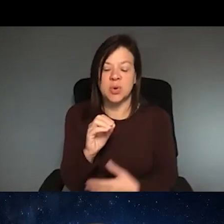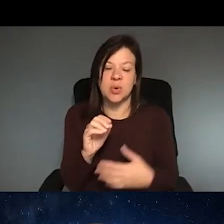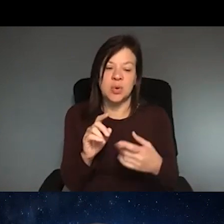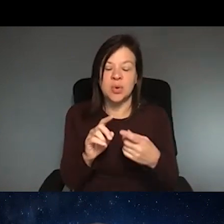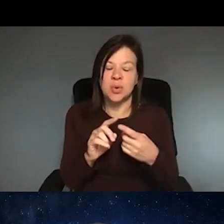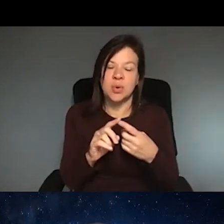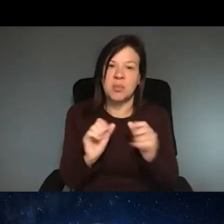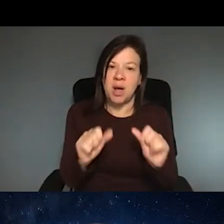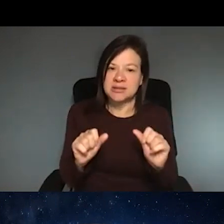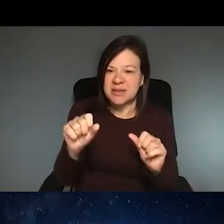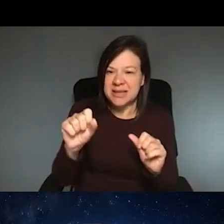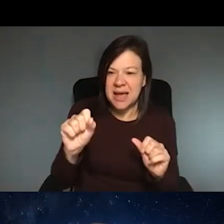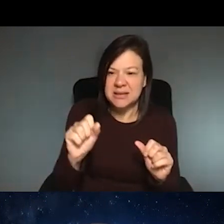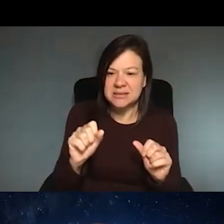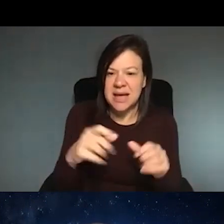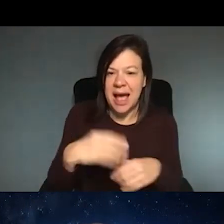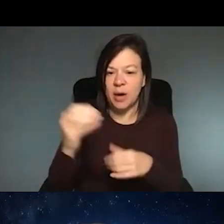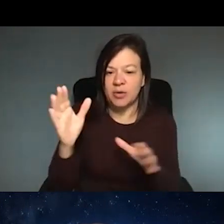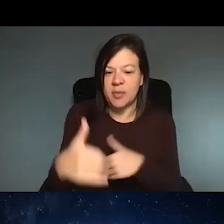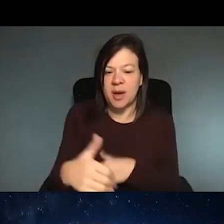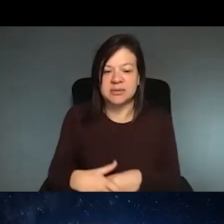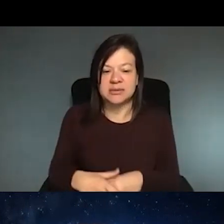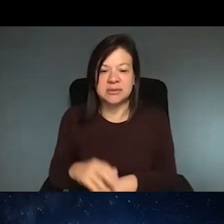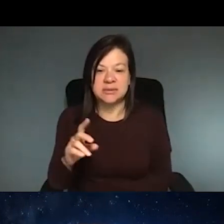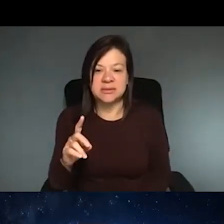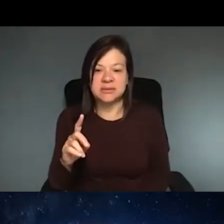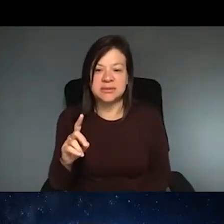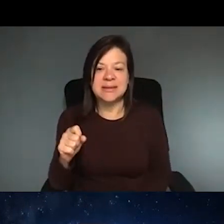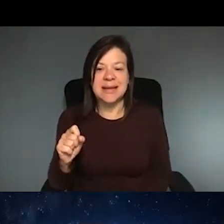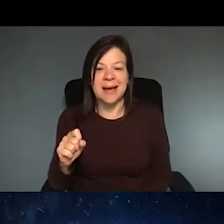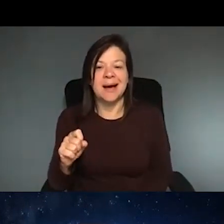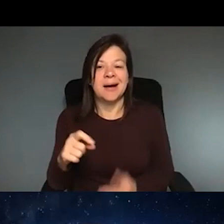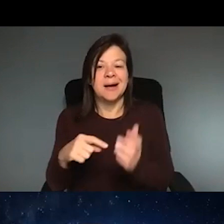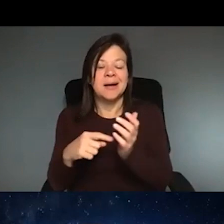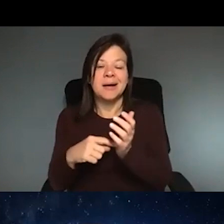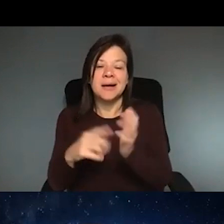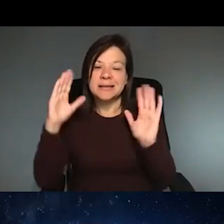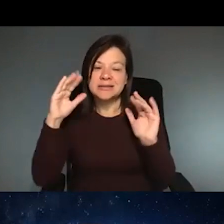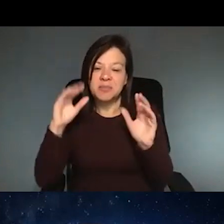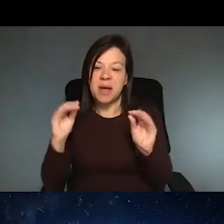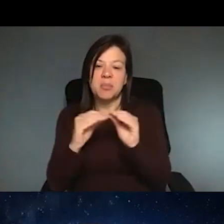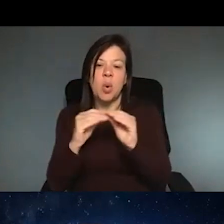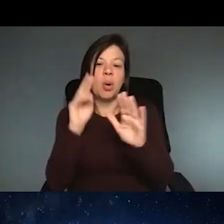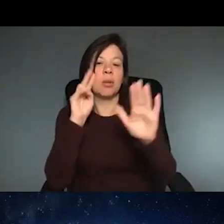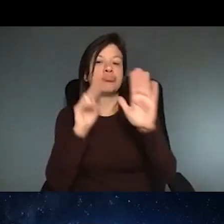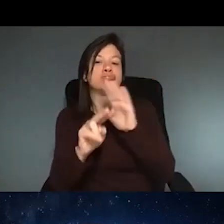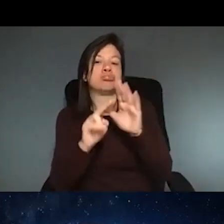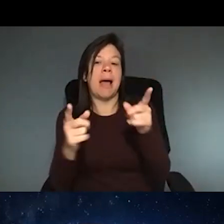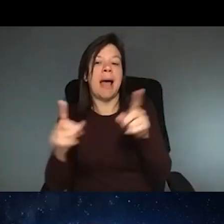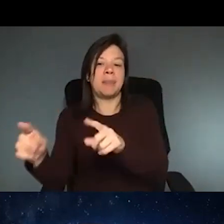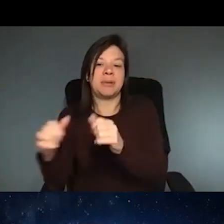EXCITING TIMES FOR PAYMENTS AND EXPECT A LOT IN THAT SPACE GOING TO BE A LOT OF DEVELOPMENT THERE.